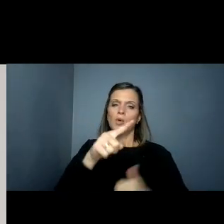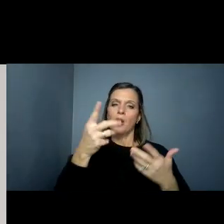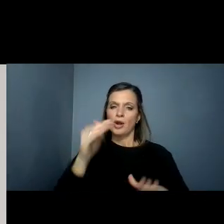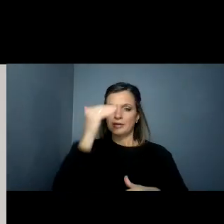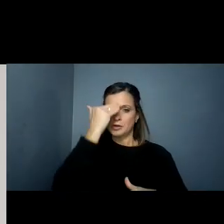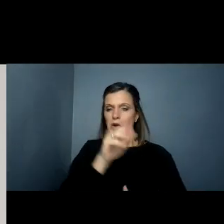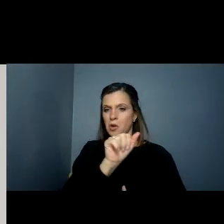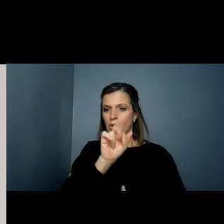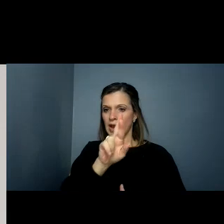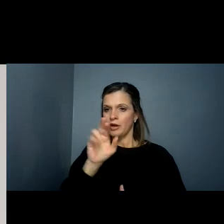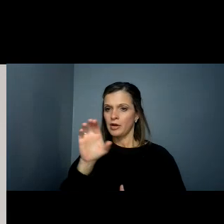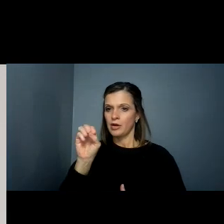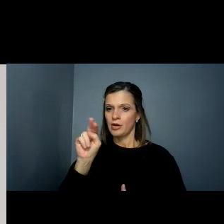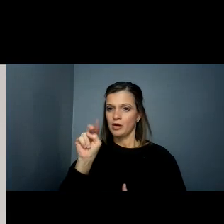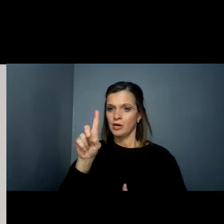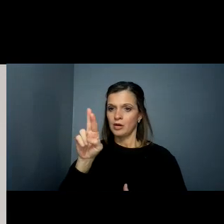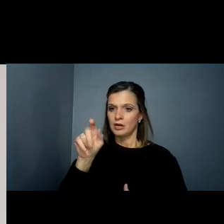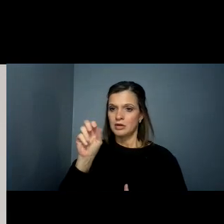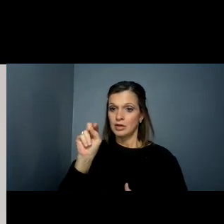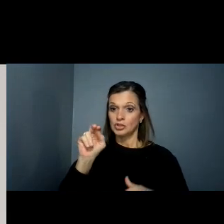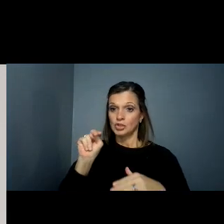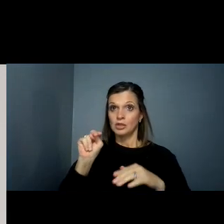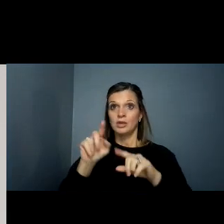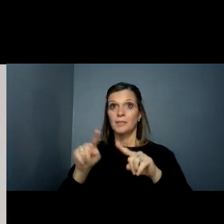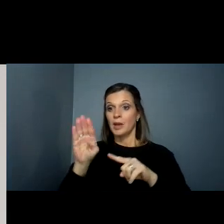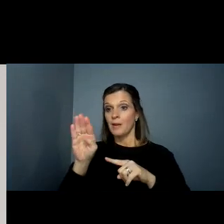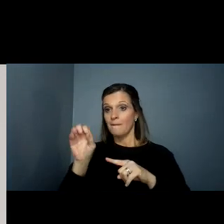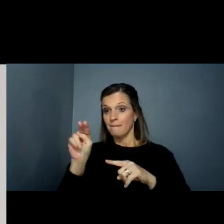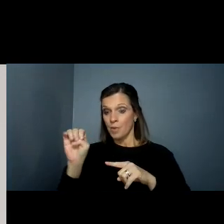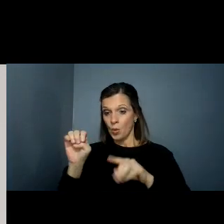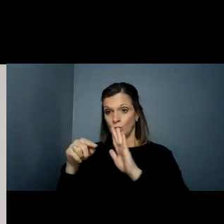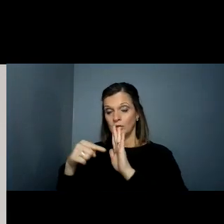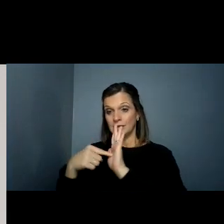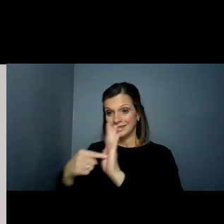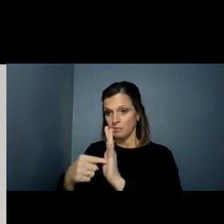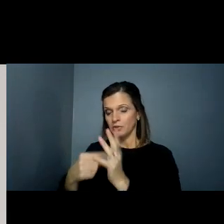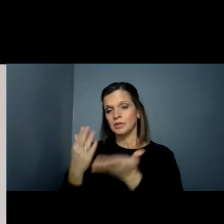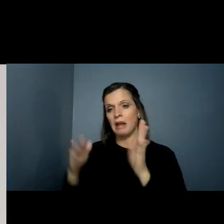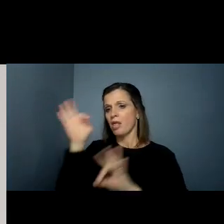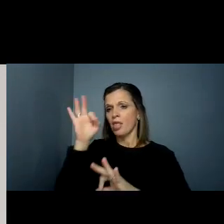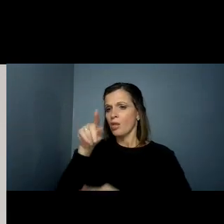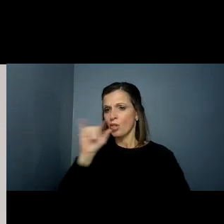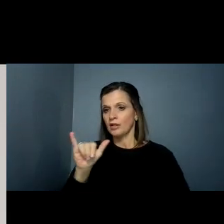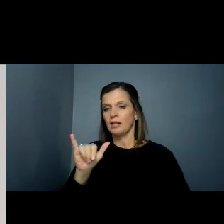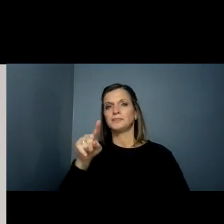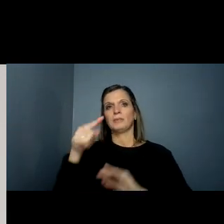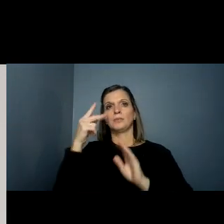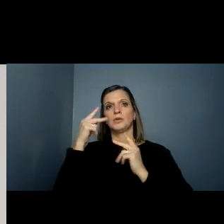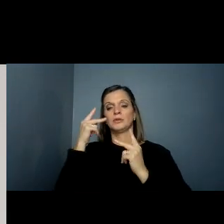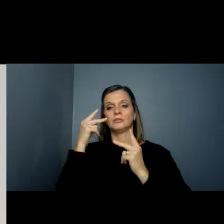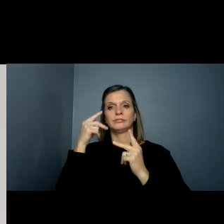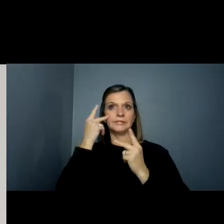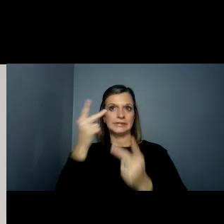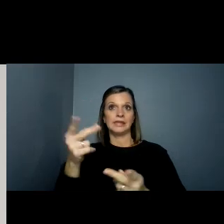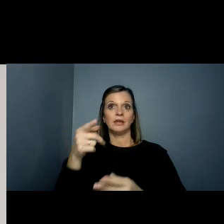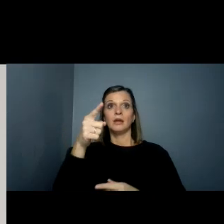So let's go. To here. So once I get them back, I look in their ears and you can see. Oh, and I love these slides.